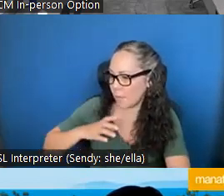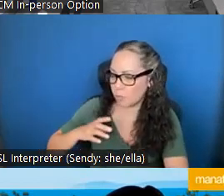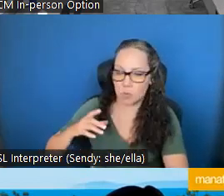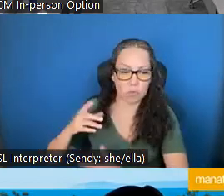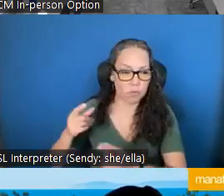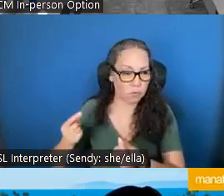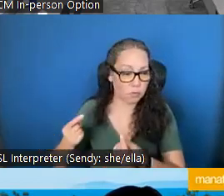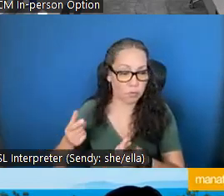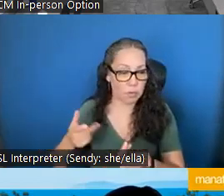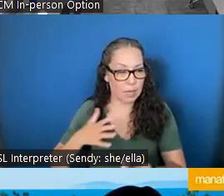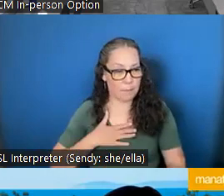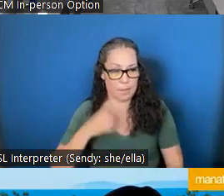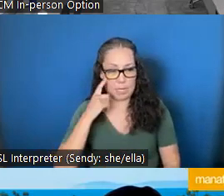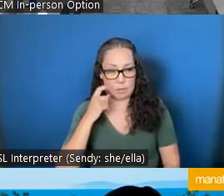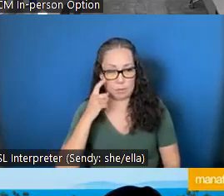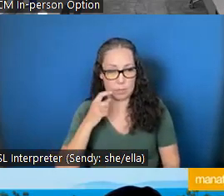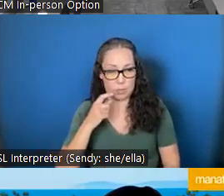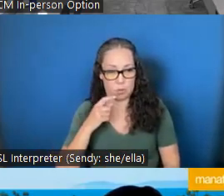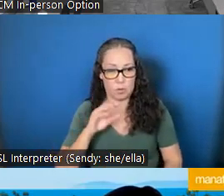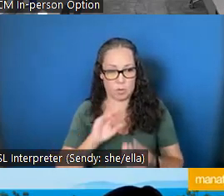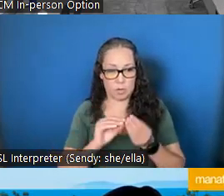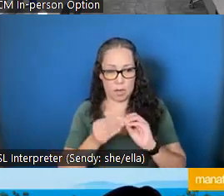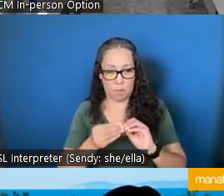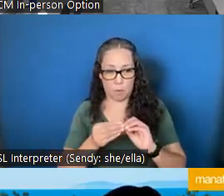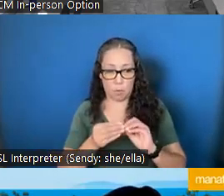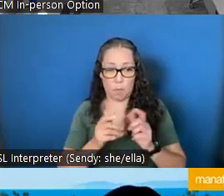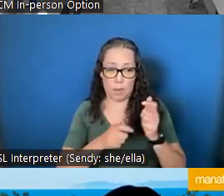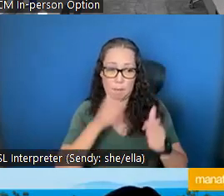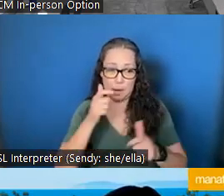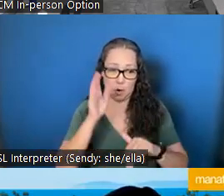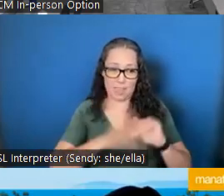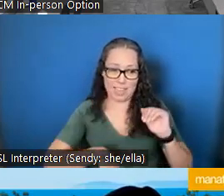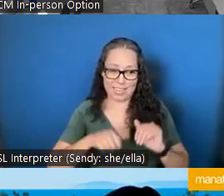is you'd get a number a lot bigger than 10 million so uh I hope when you build up the